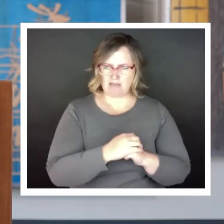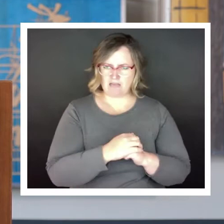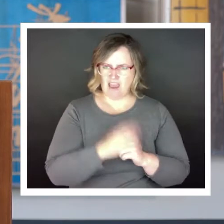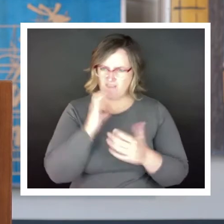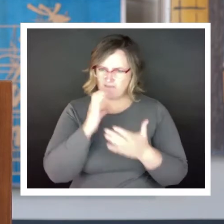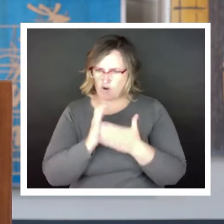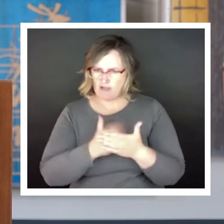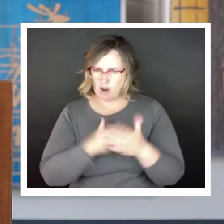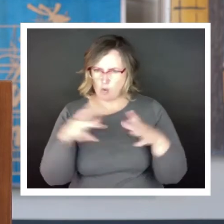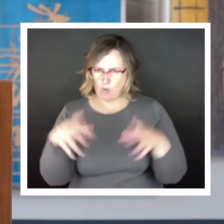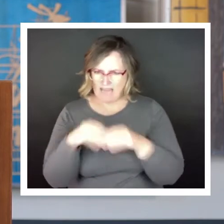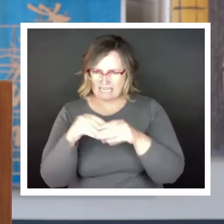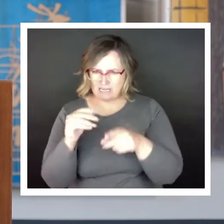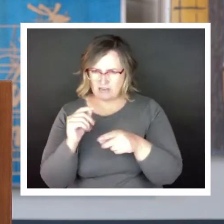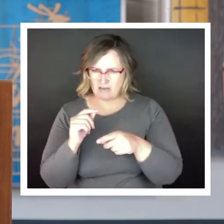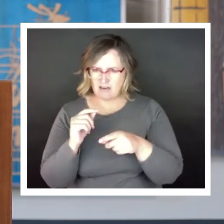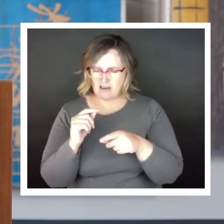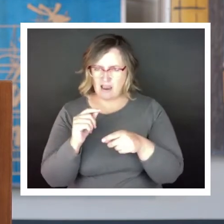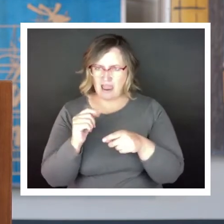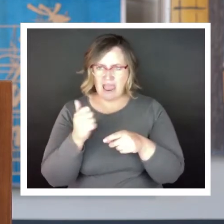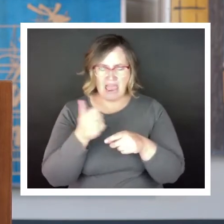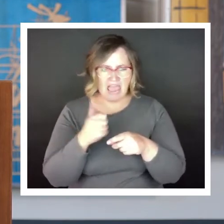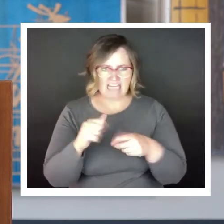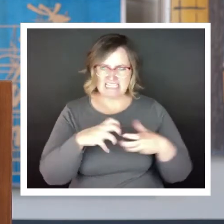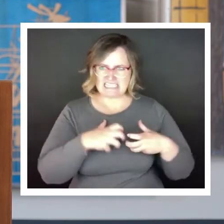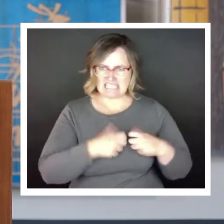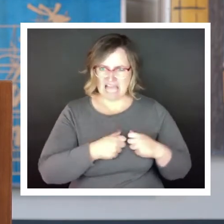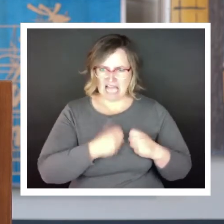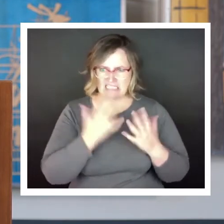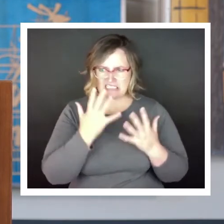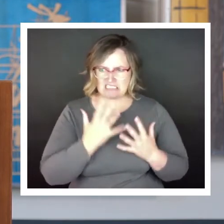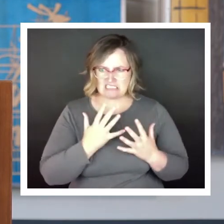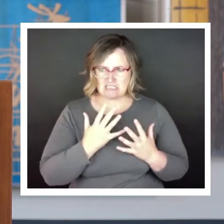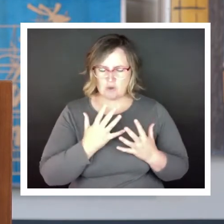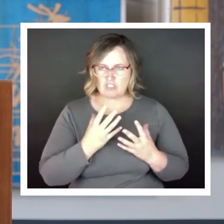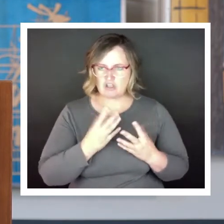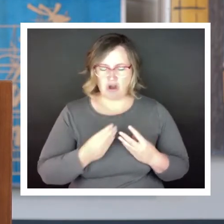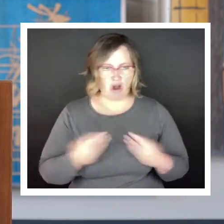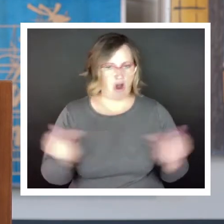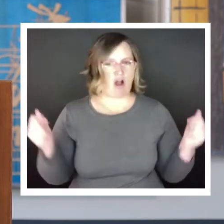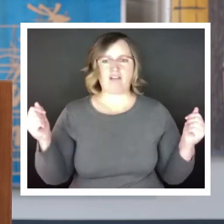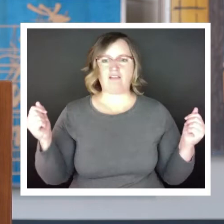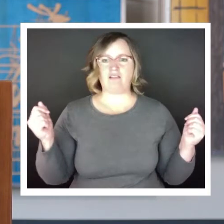And suddenly any sadness I had was washed away. I would miss my students.